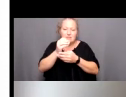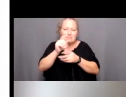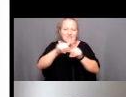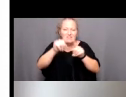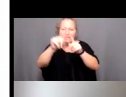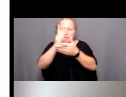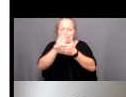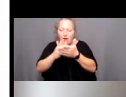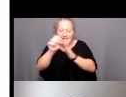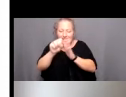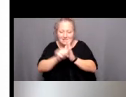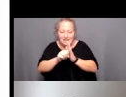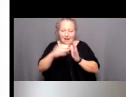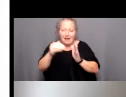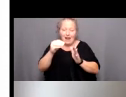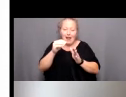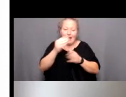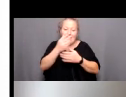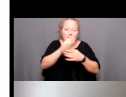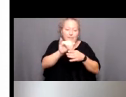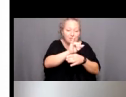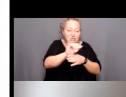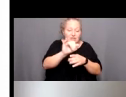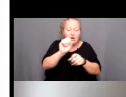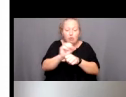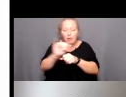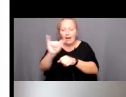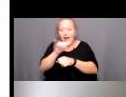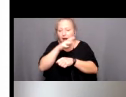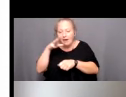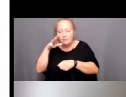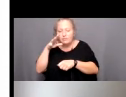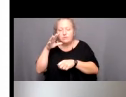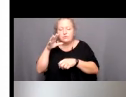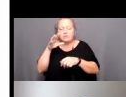risks including male workers, in certain parts of the state and certain